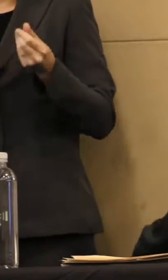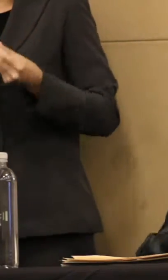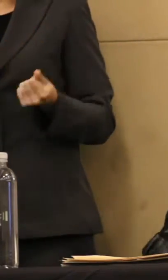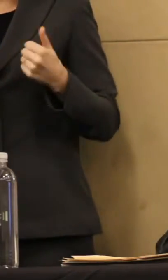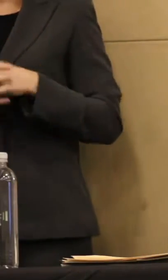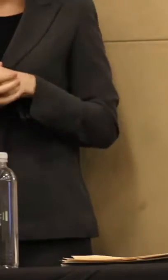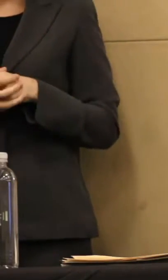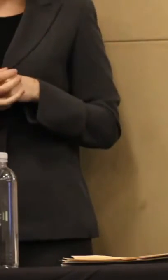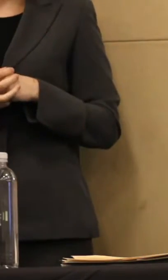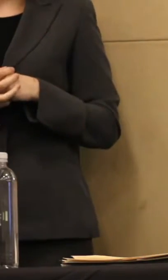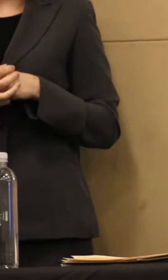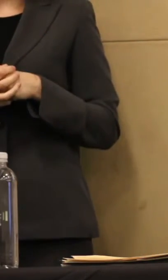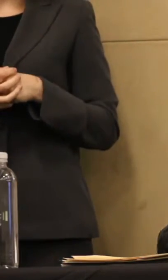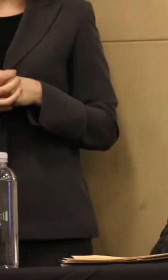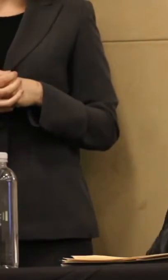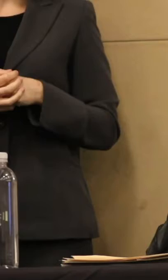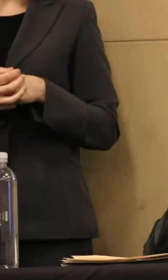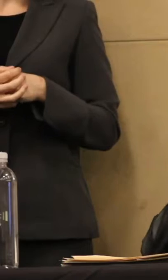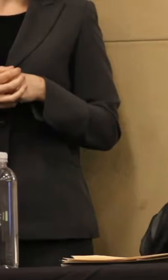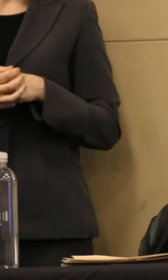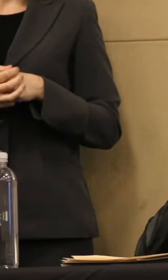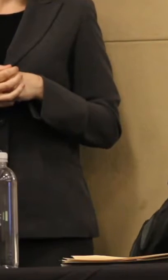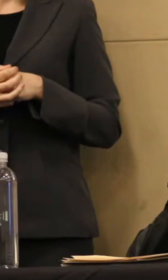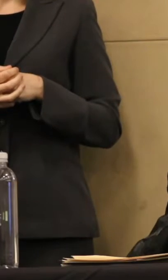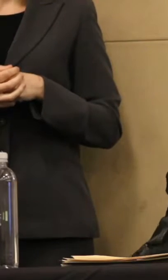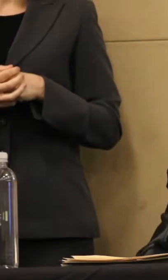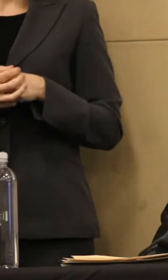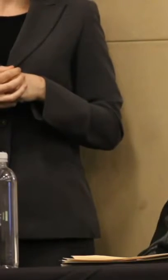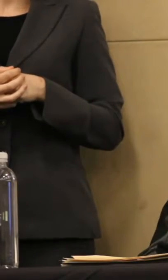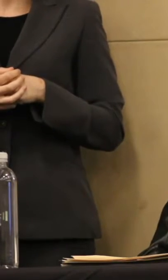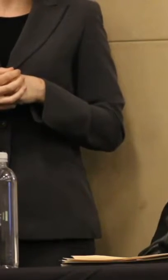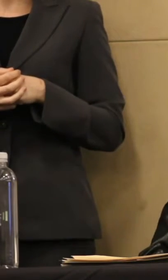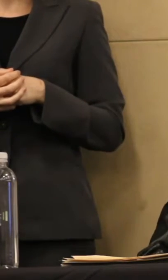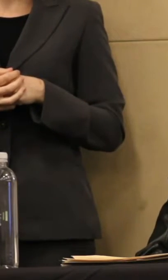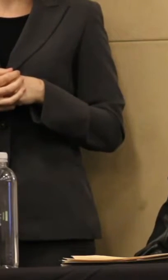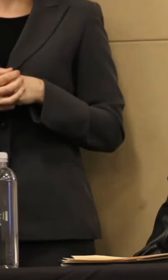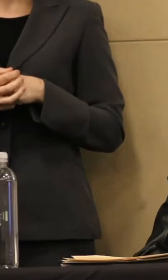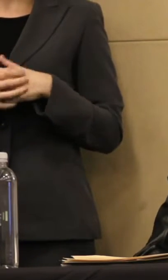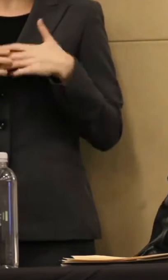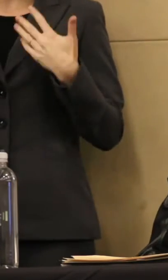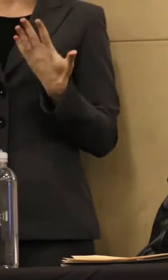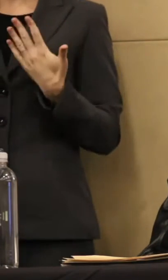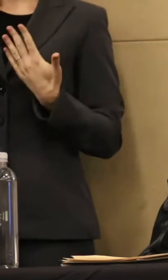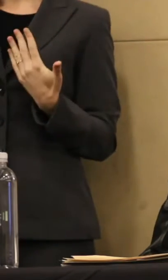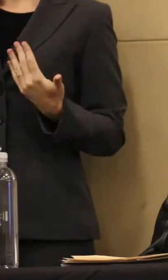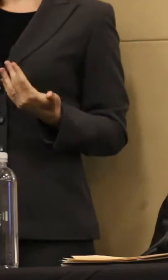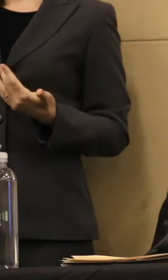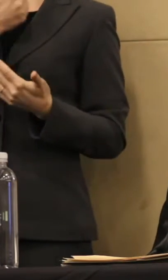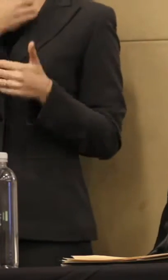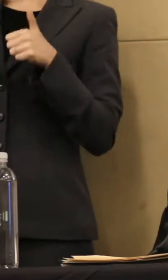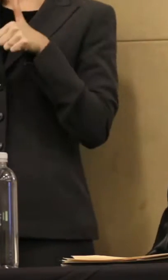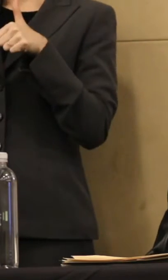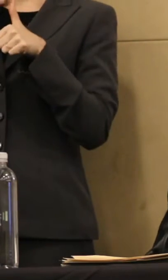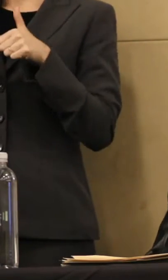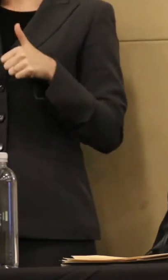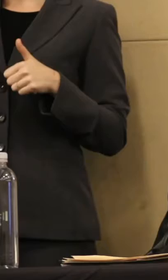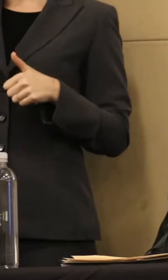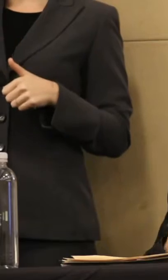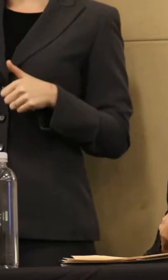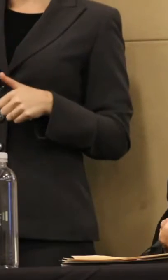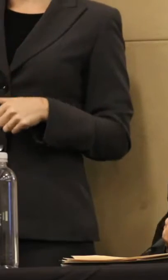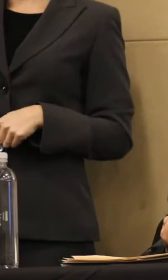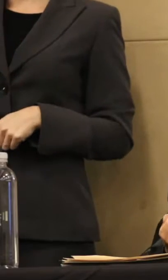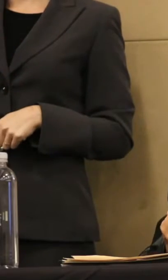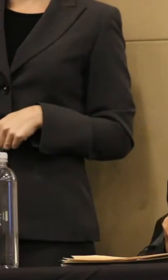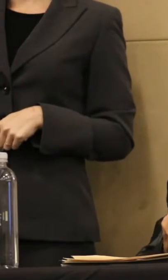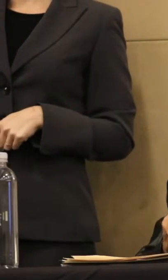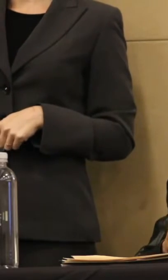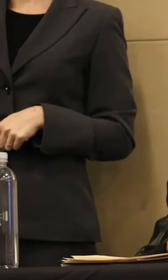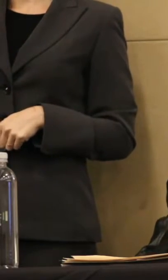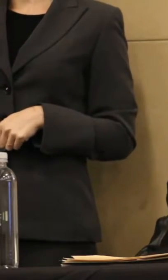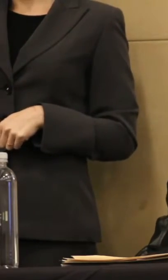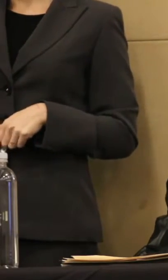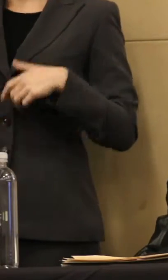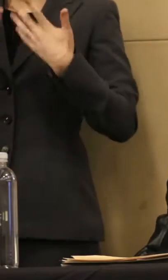So, one of the priorities Secretary Acosta has is providing that assistance so states